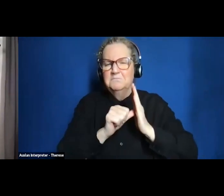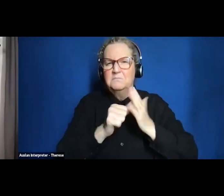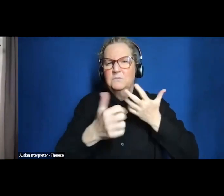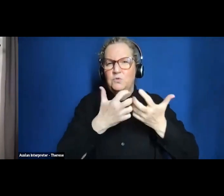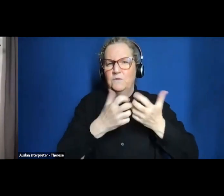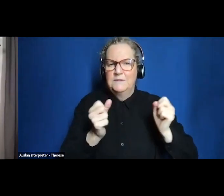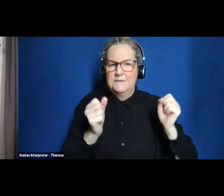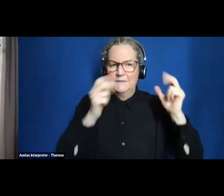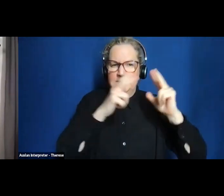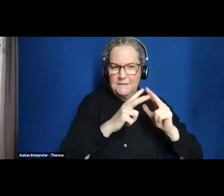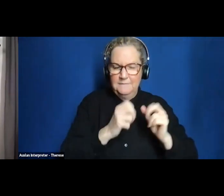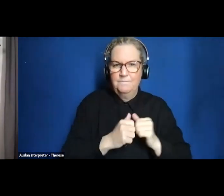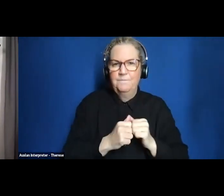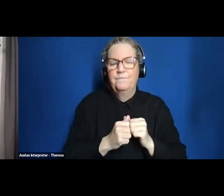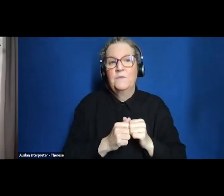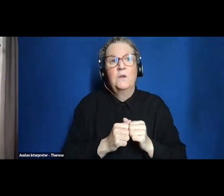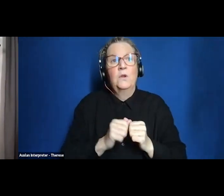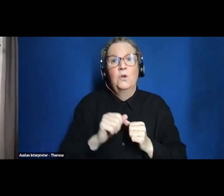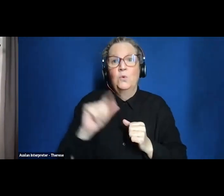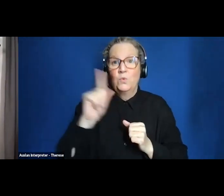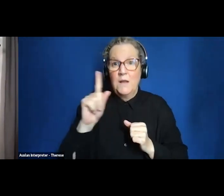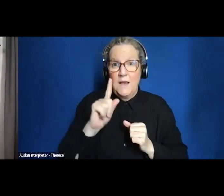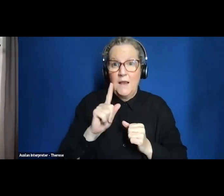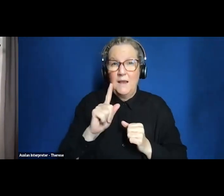Today's guest speakers have a deep knowledge of the National Disability